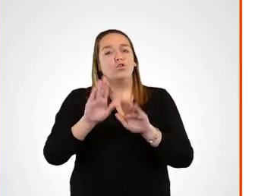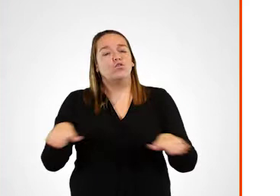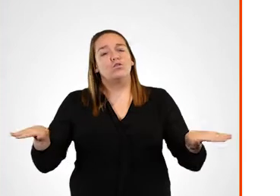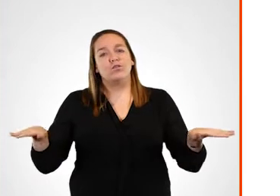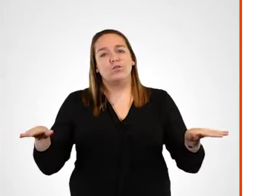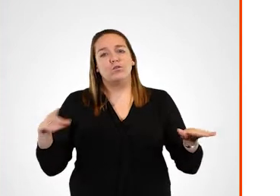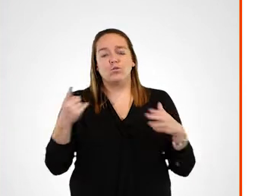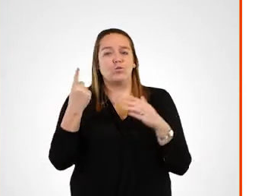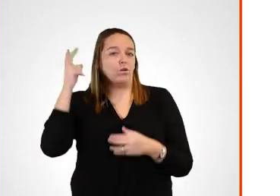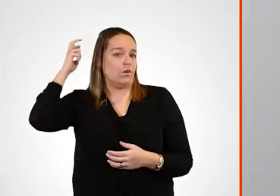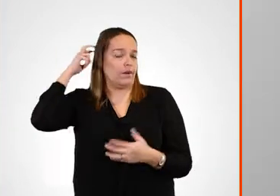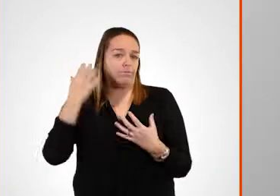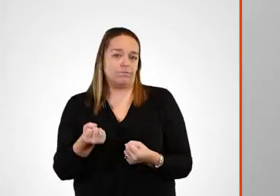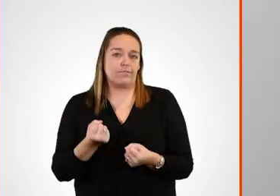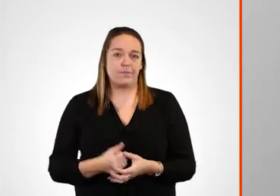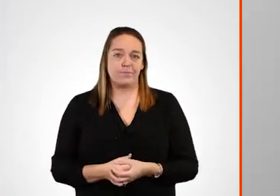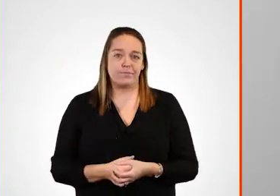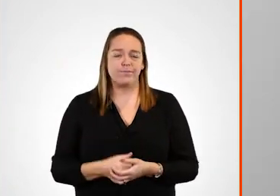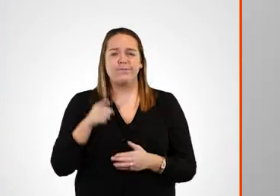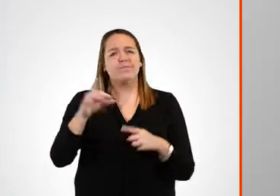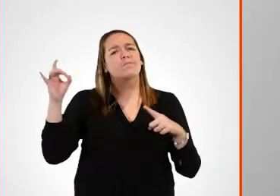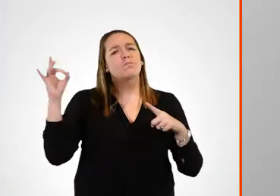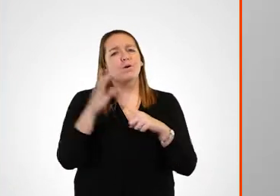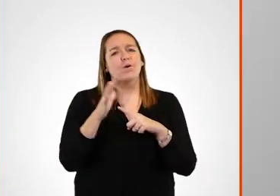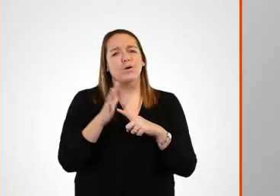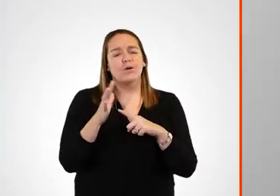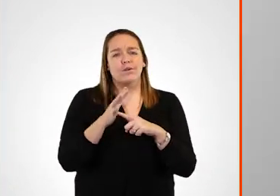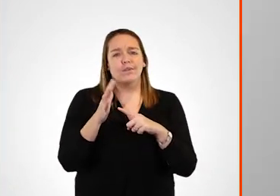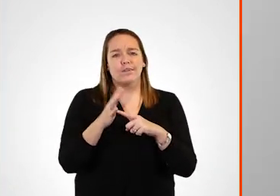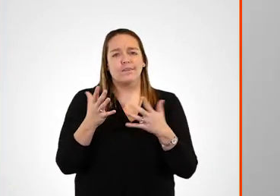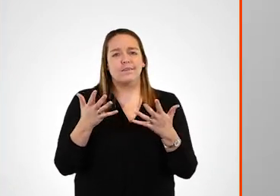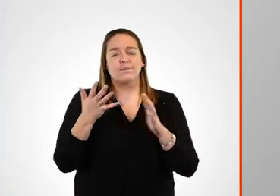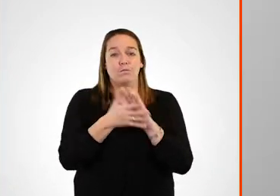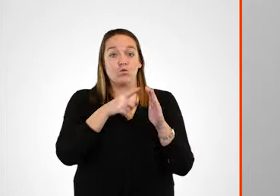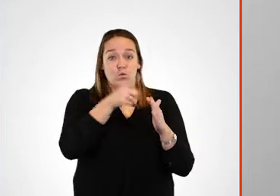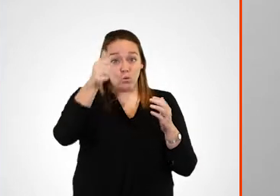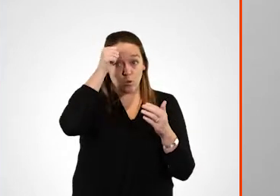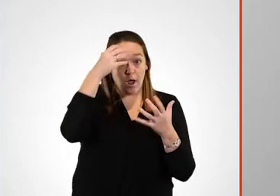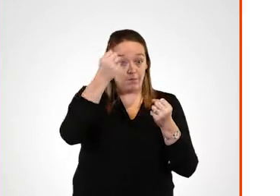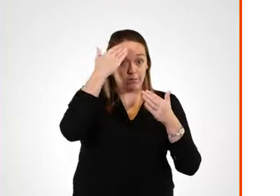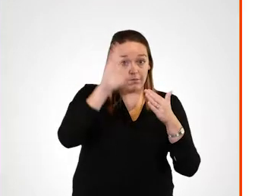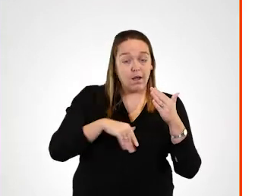who have cochlear implants is key to having effective intervention.